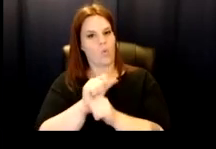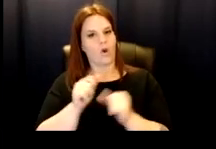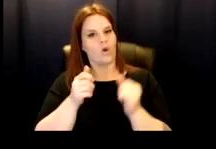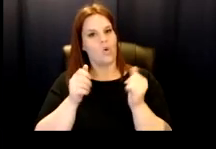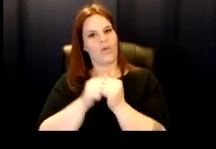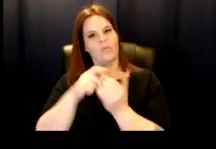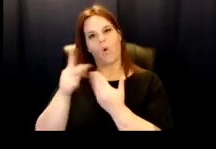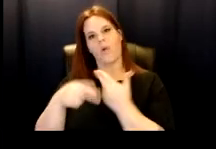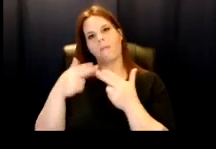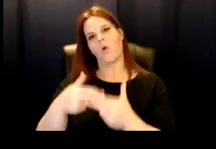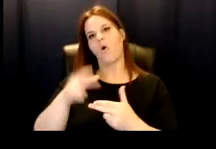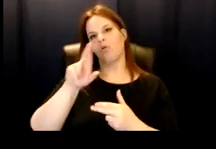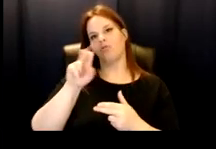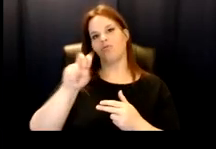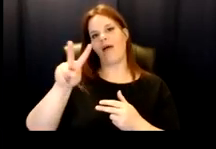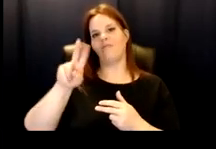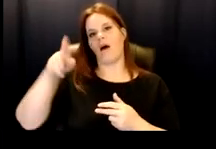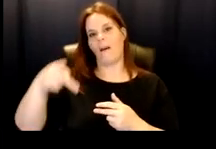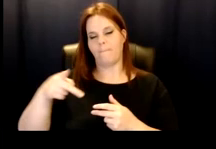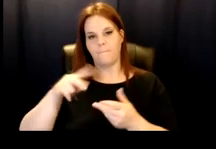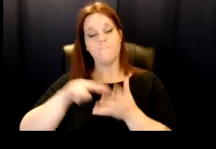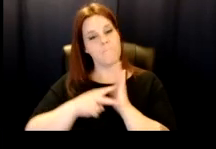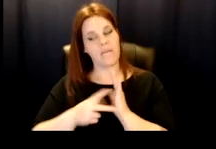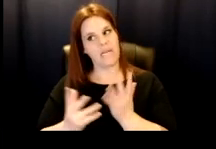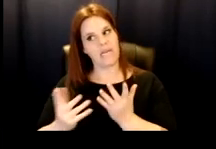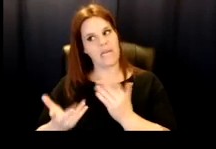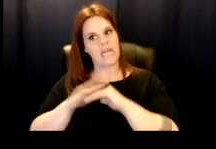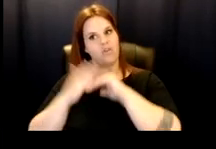which focuses on increasing disability voter registration and turnout. We were very busy